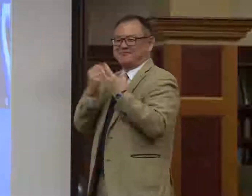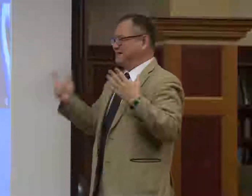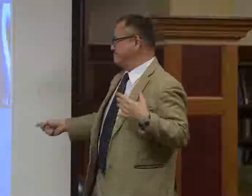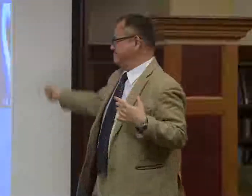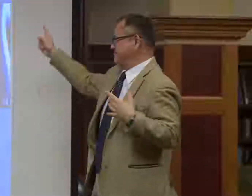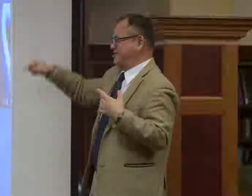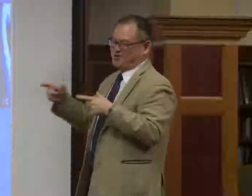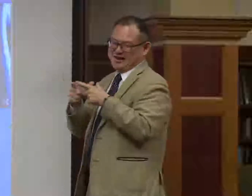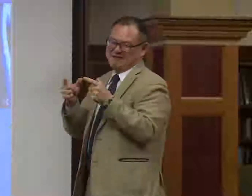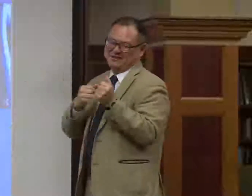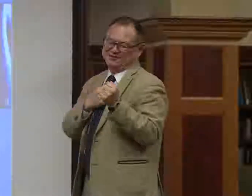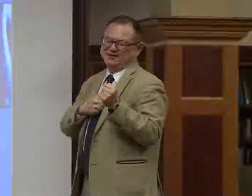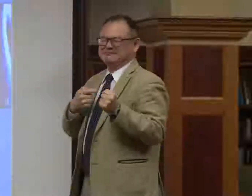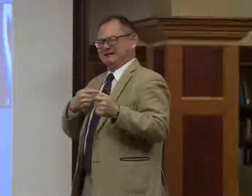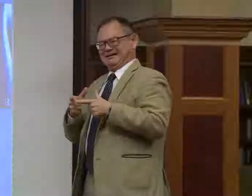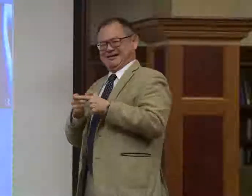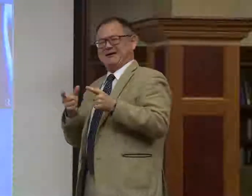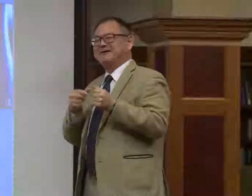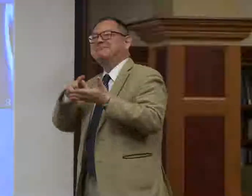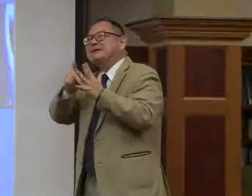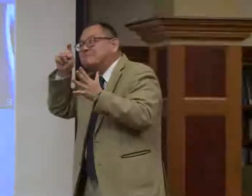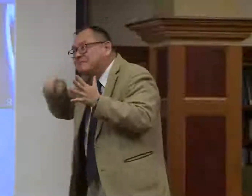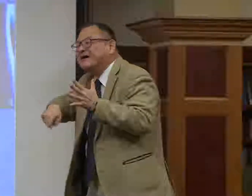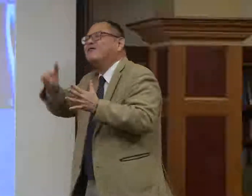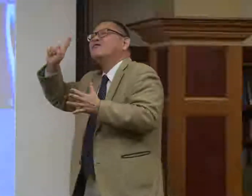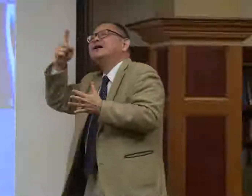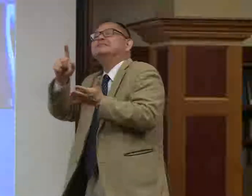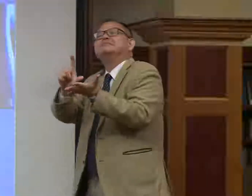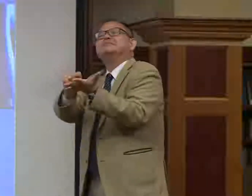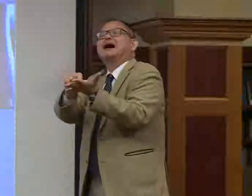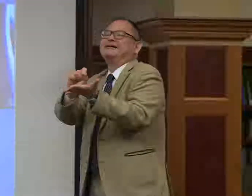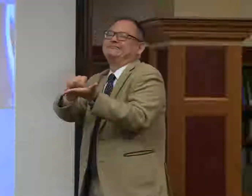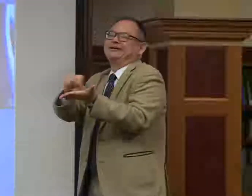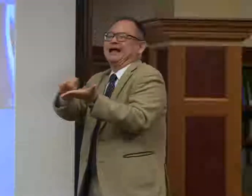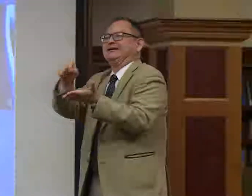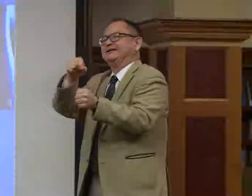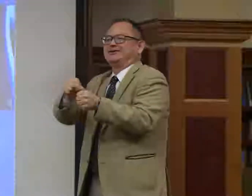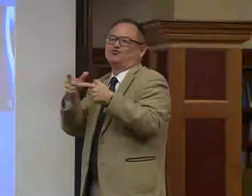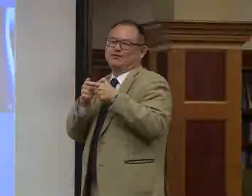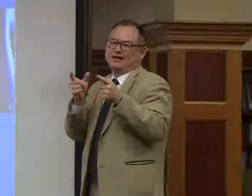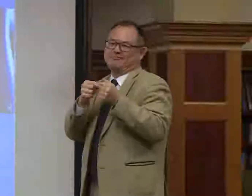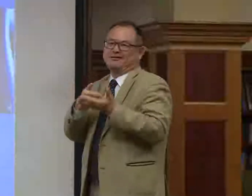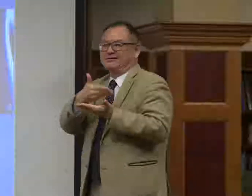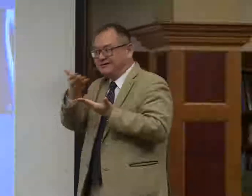All the others are in Japanese. I typically write first in Japanese,